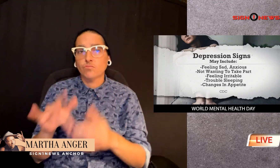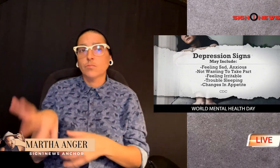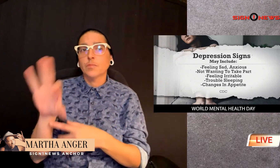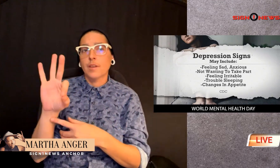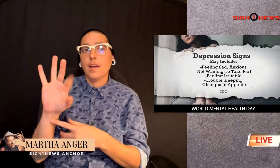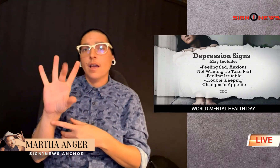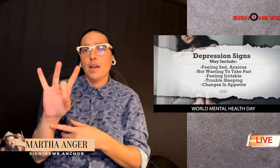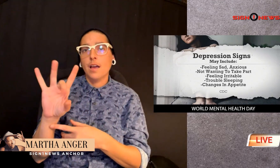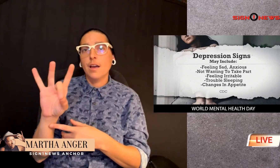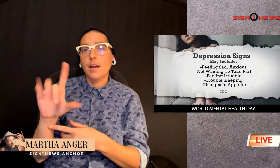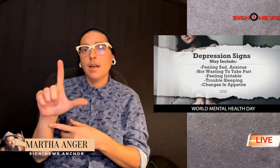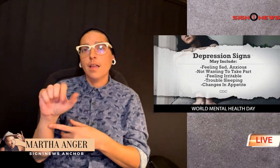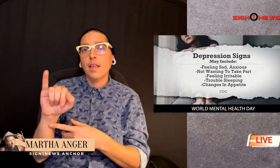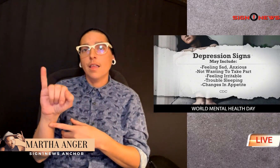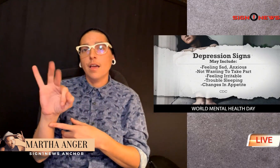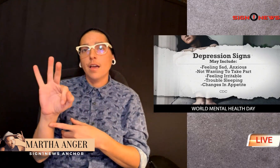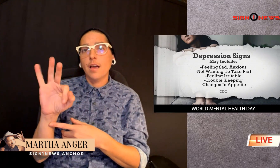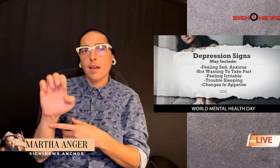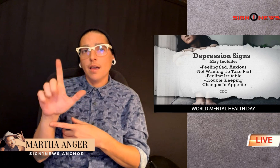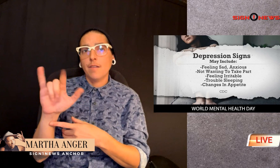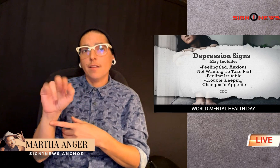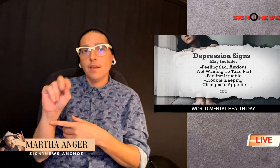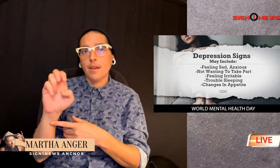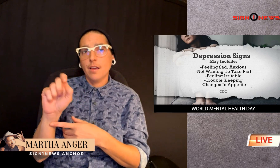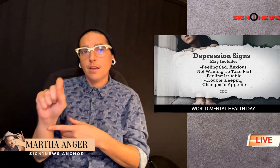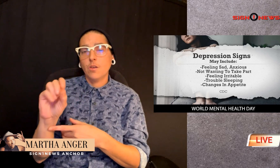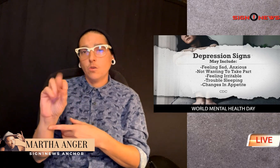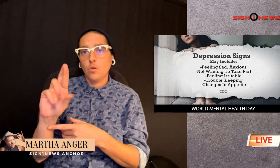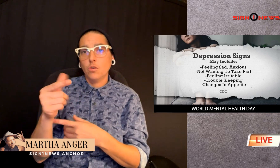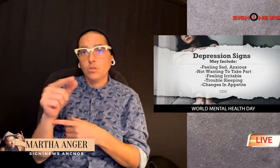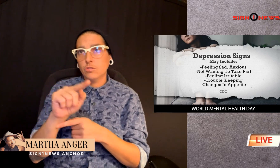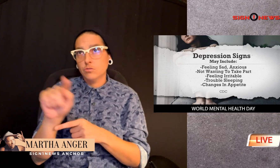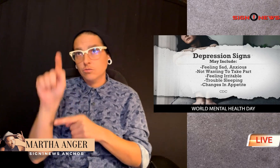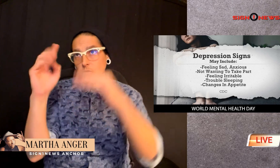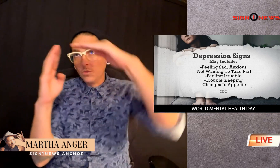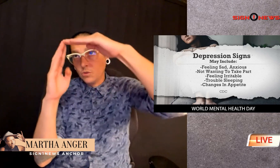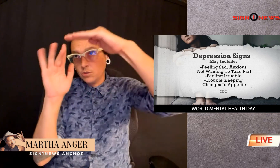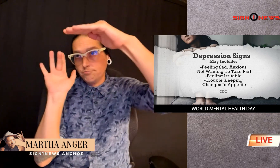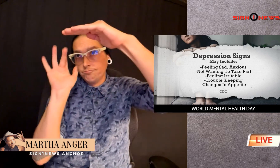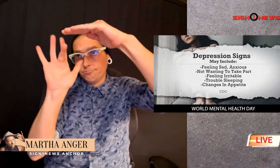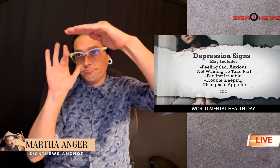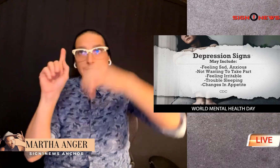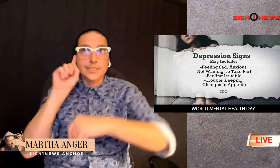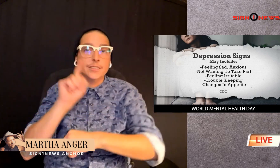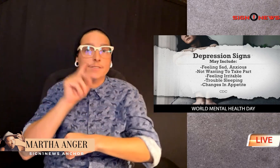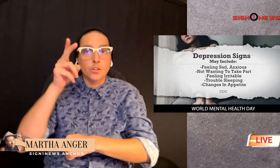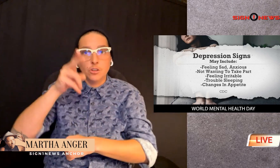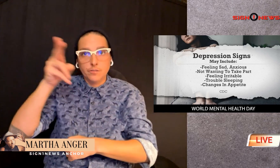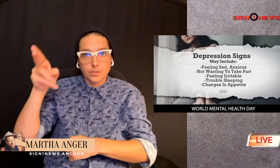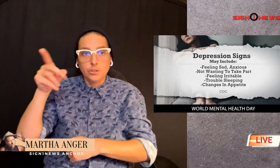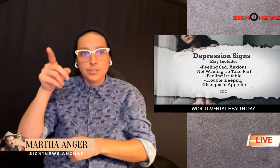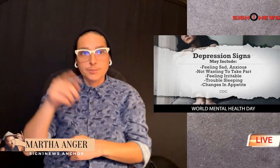You can also head to the 988 lifeline.org website and click deaf and hard of hearing tab at the top of the page.